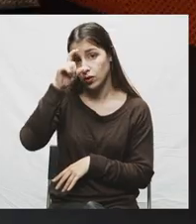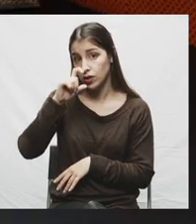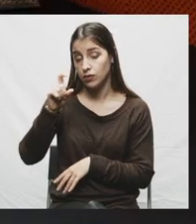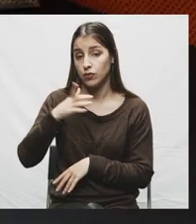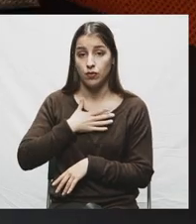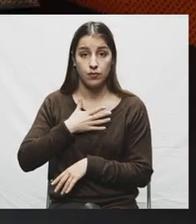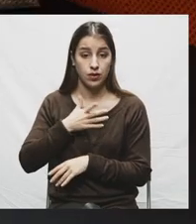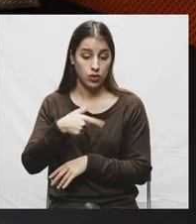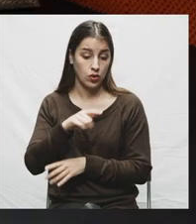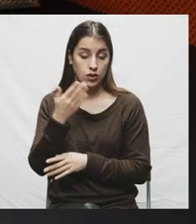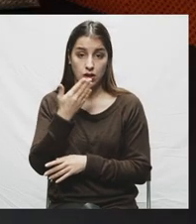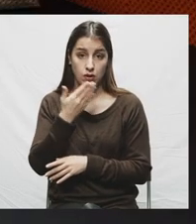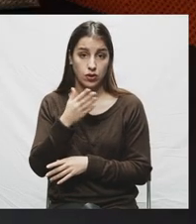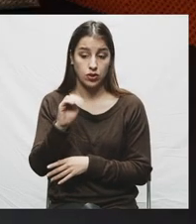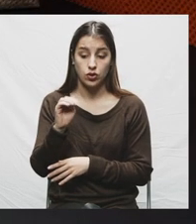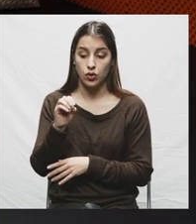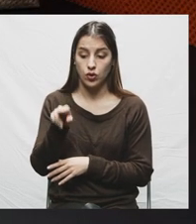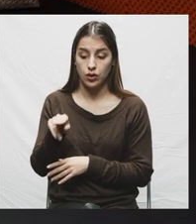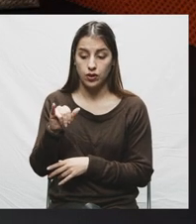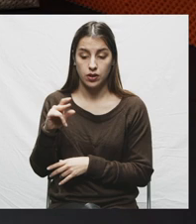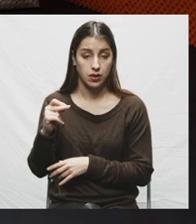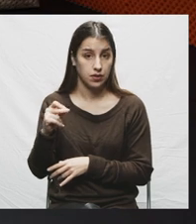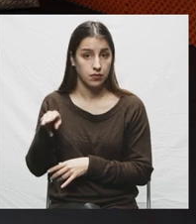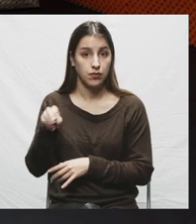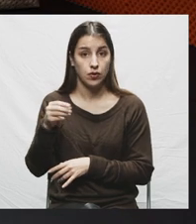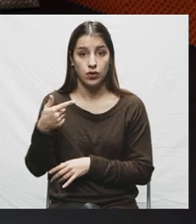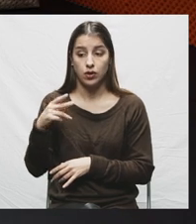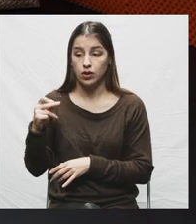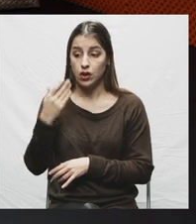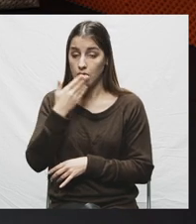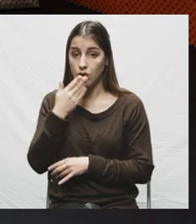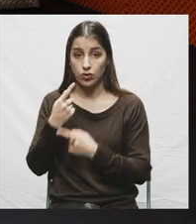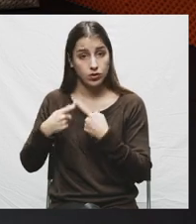I recall, for example, having classes with Sônia Mota, and I loved it. She came from Brasil and did very different classes,